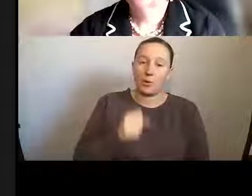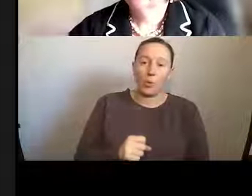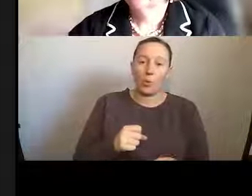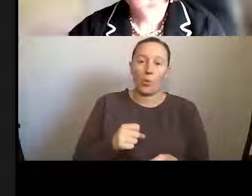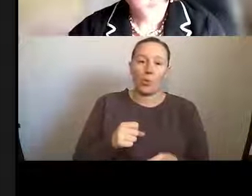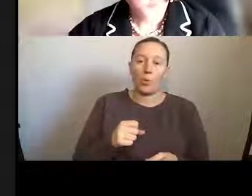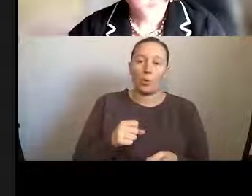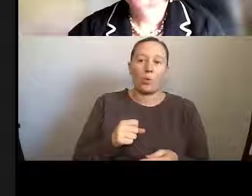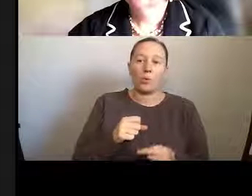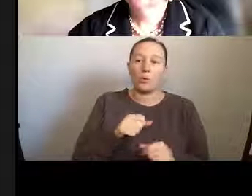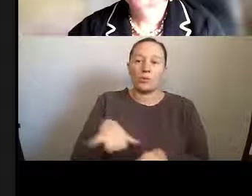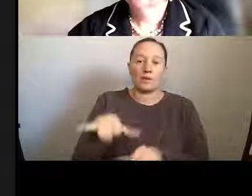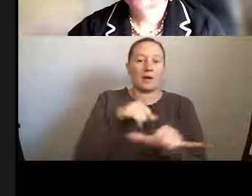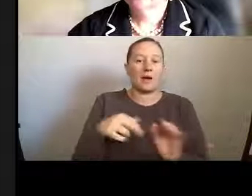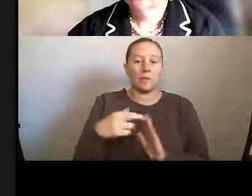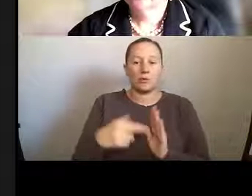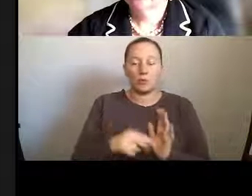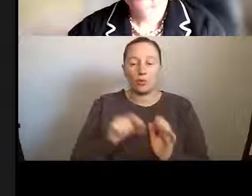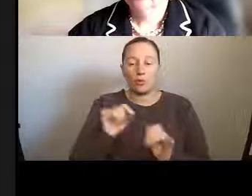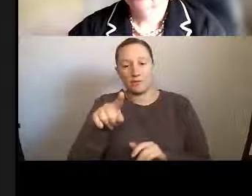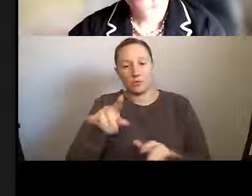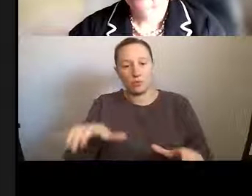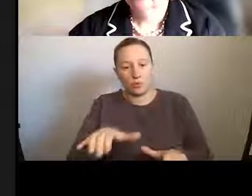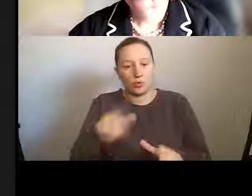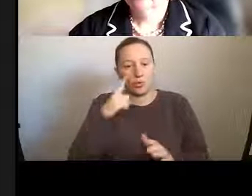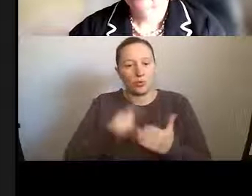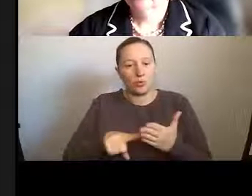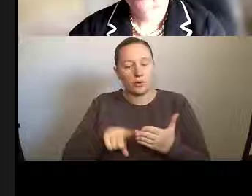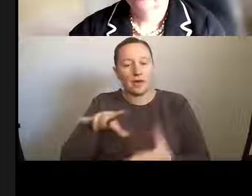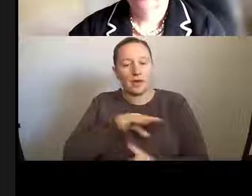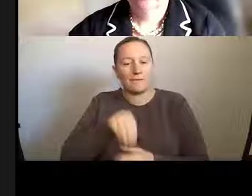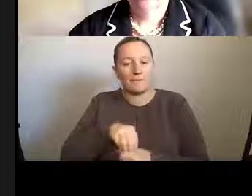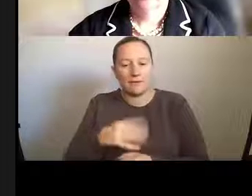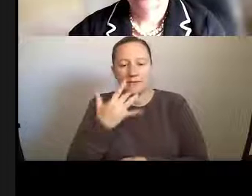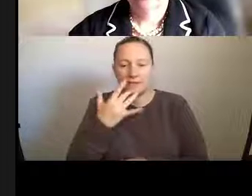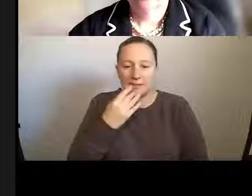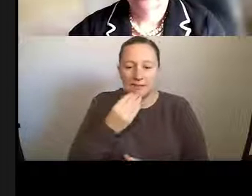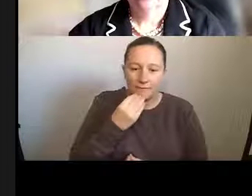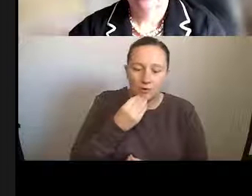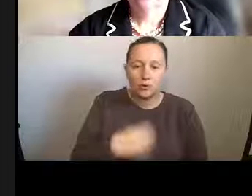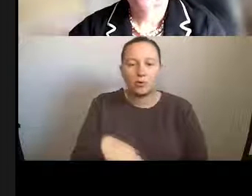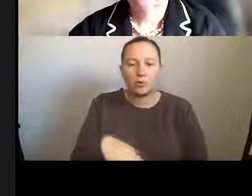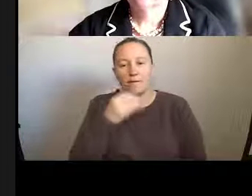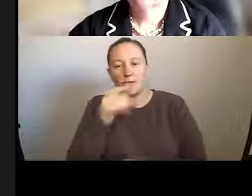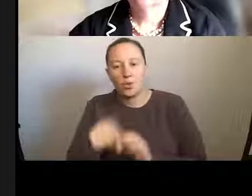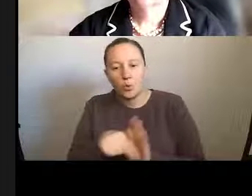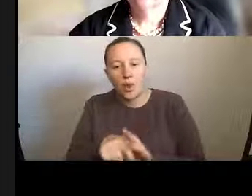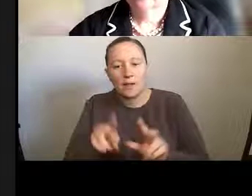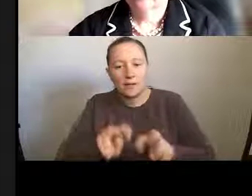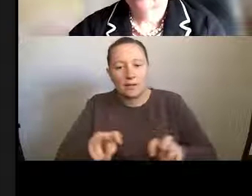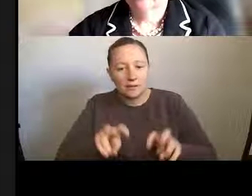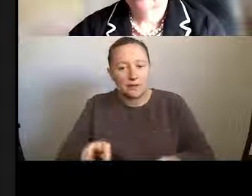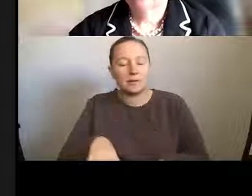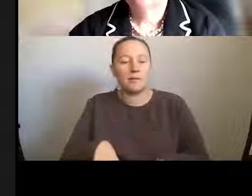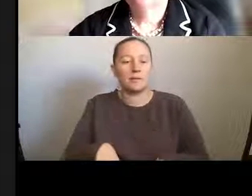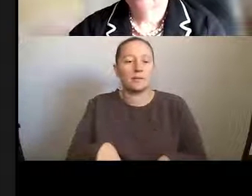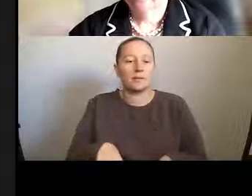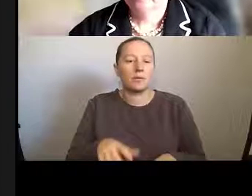If you do research that involves tasting food, food quality assessments, things like that, then by all means go and read through that exemption